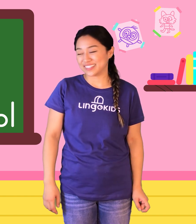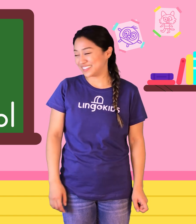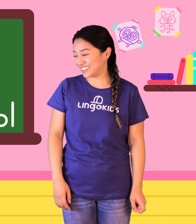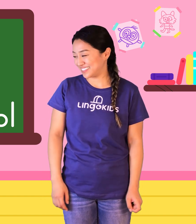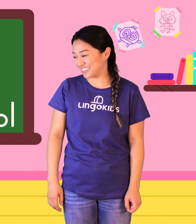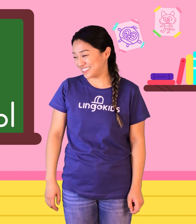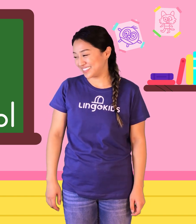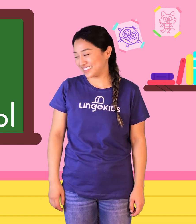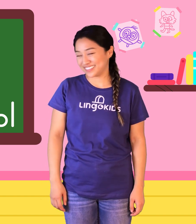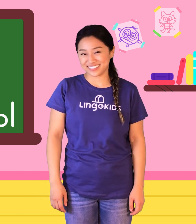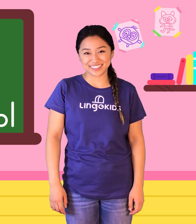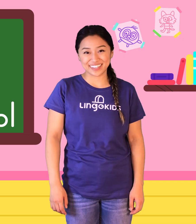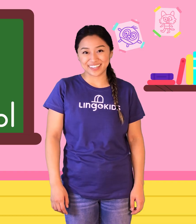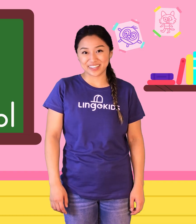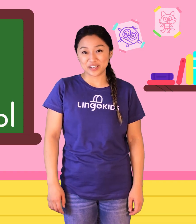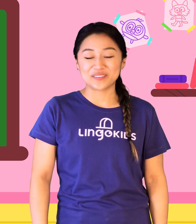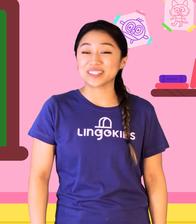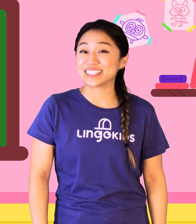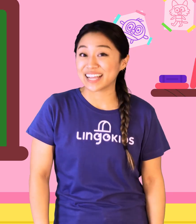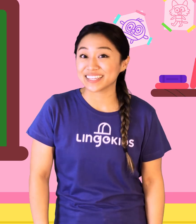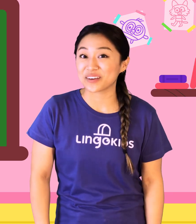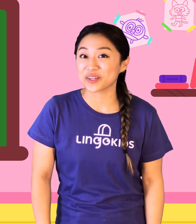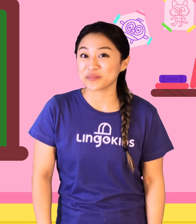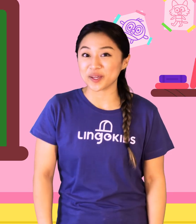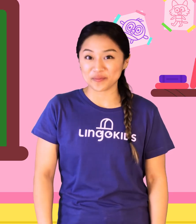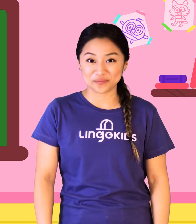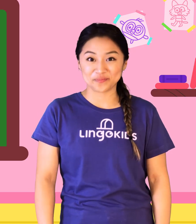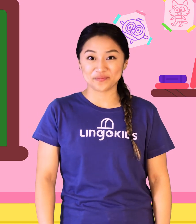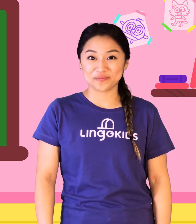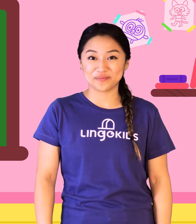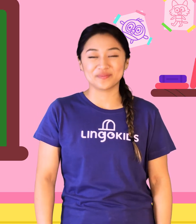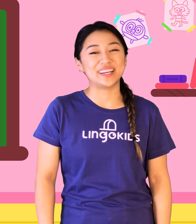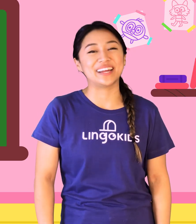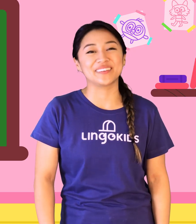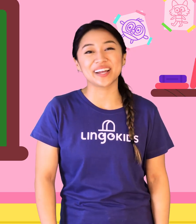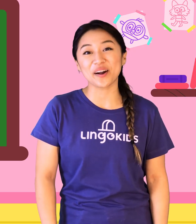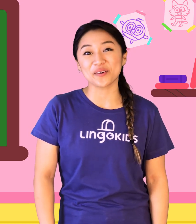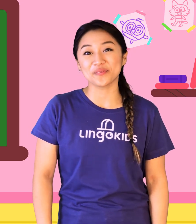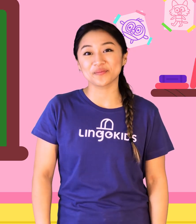Yay. Want to sign that with me? Here we go.